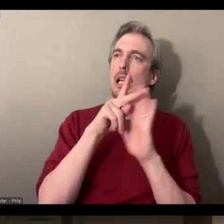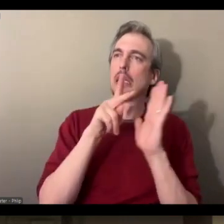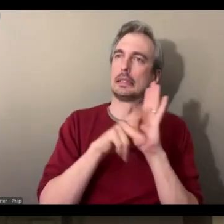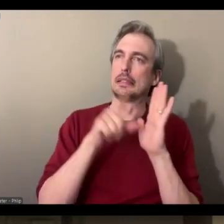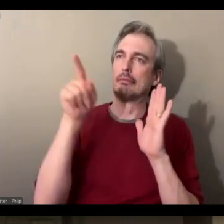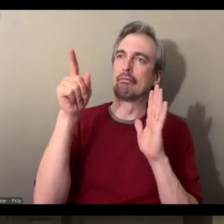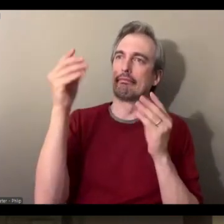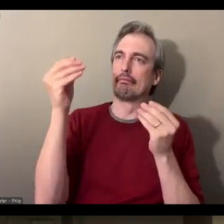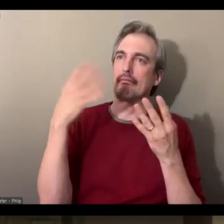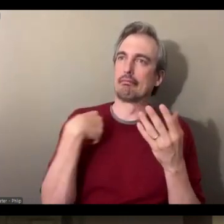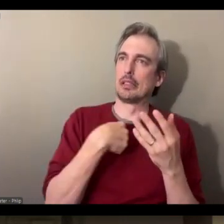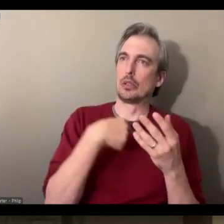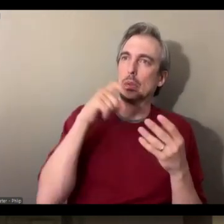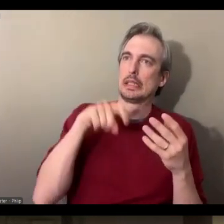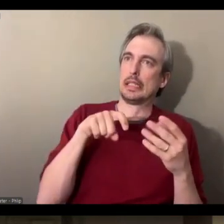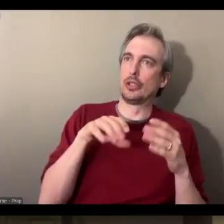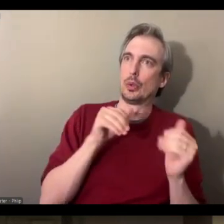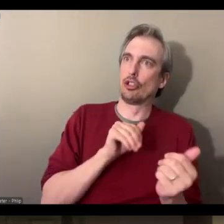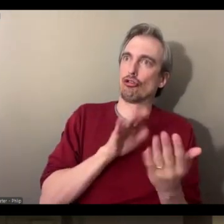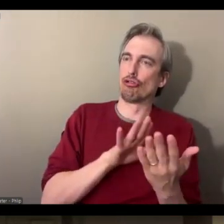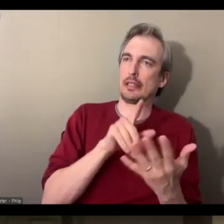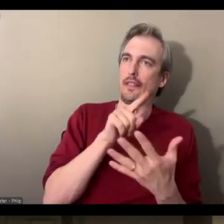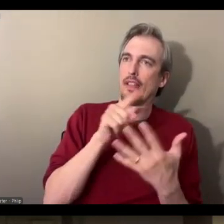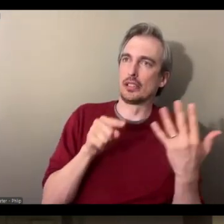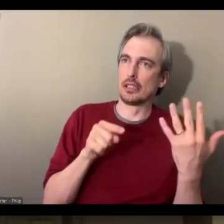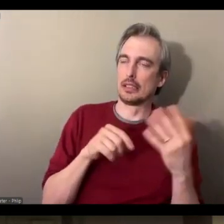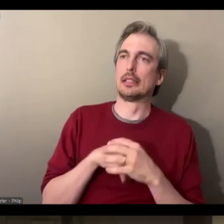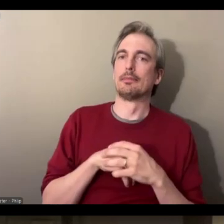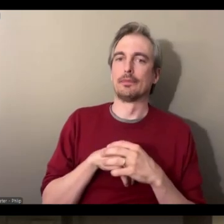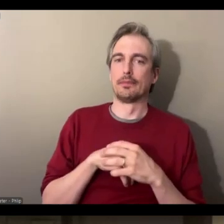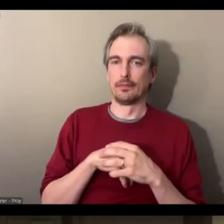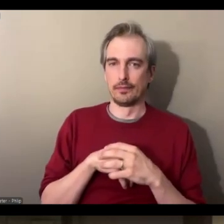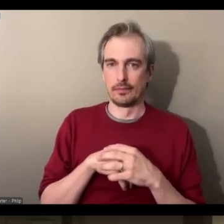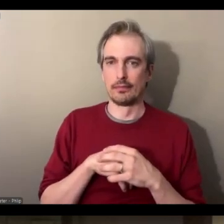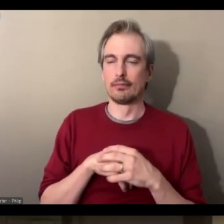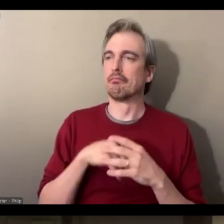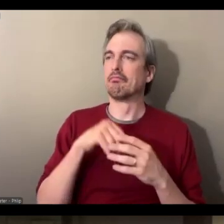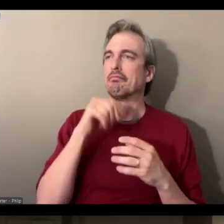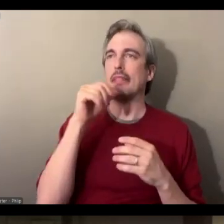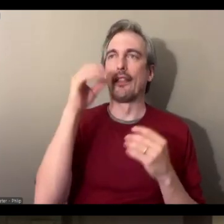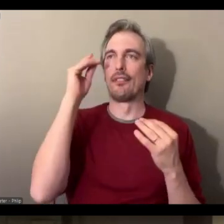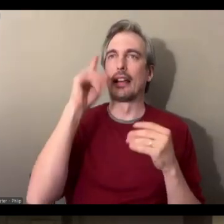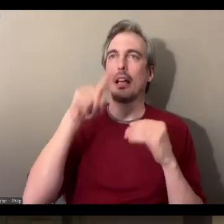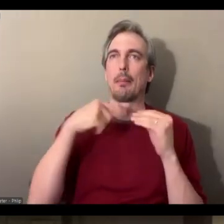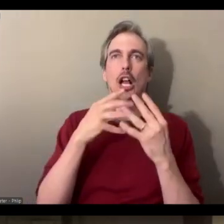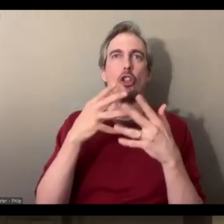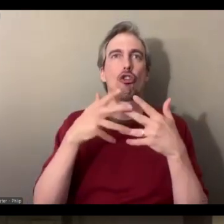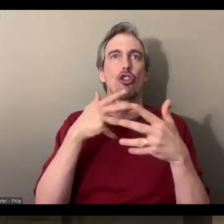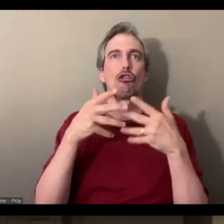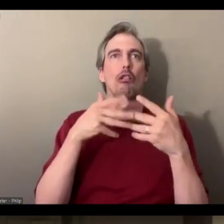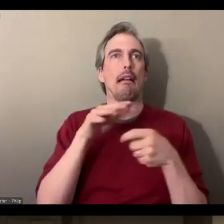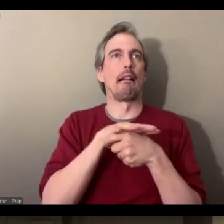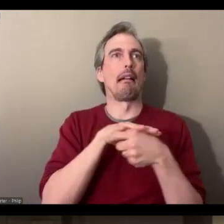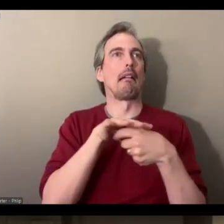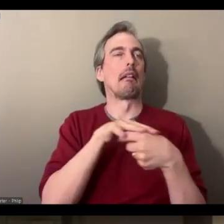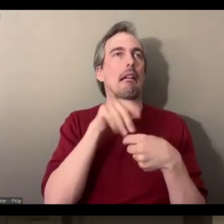Any of the gray area. Any of the nuance. And that theme does pop up in what we heard from these user